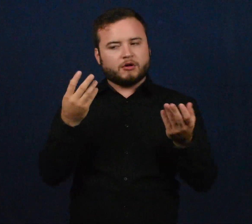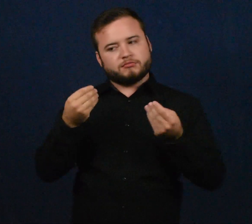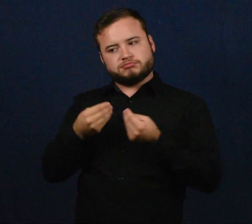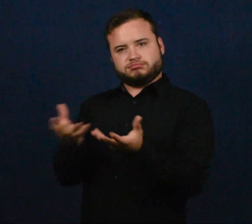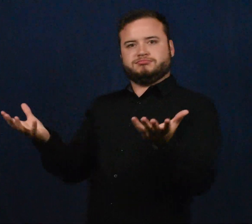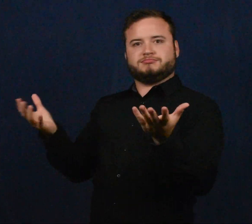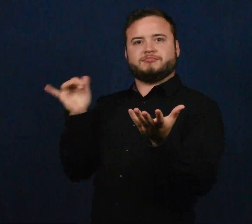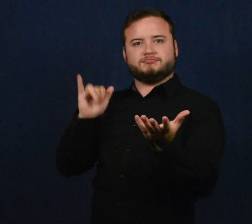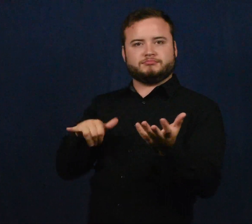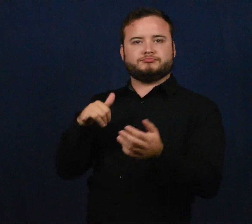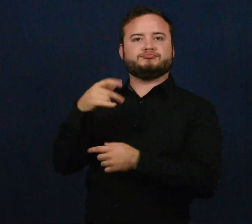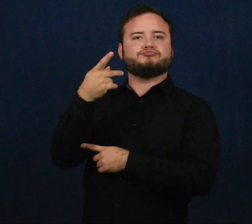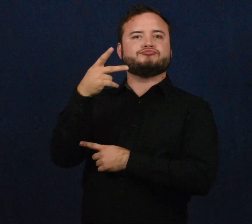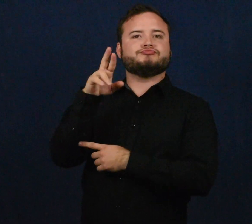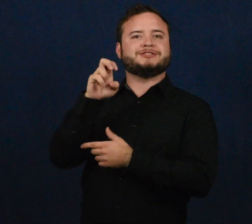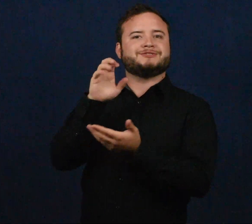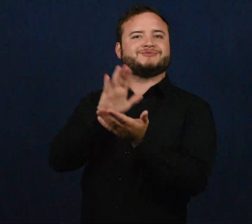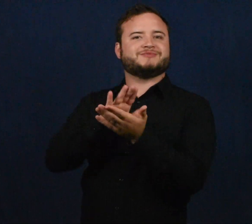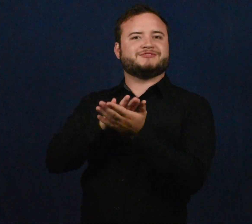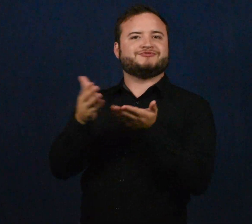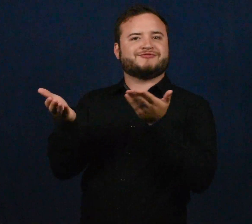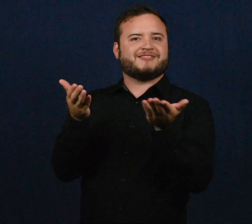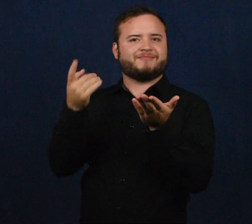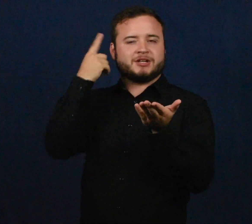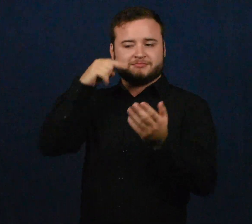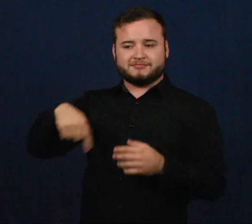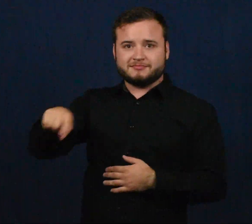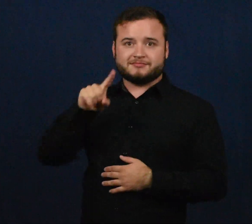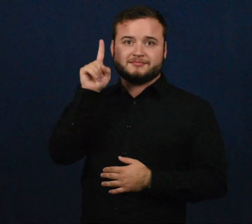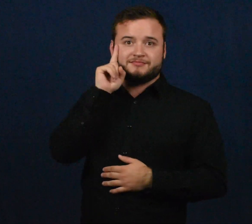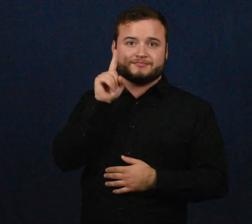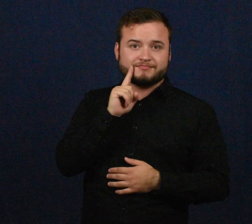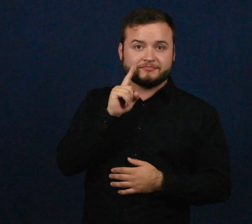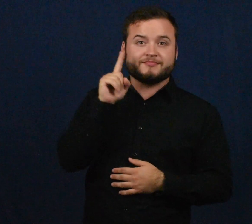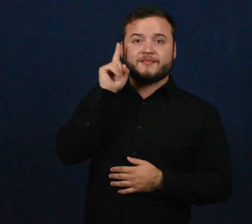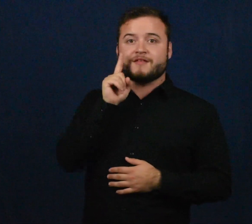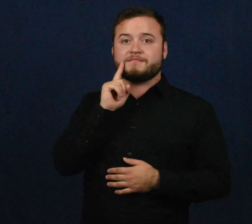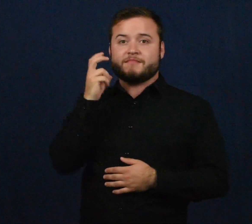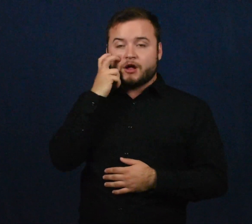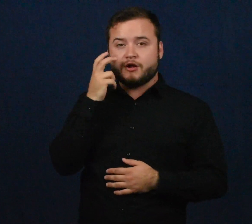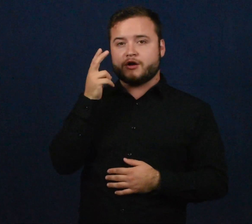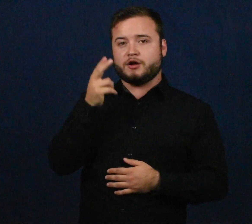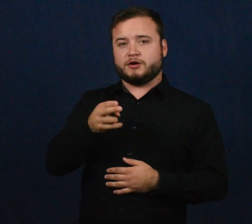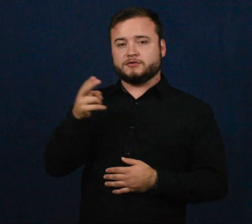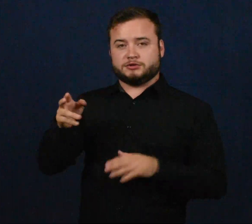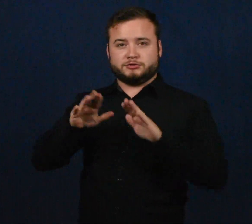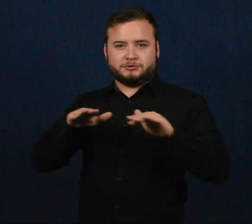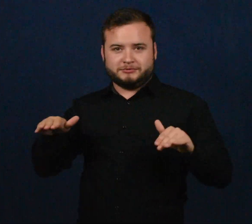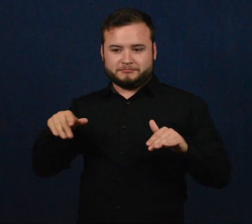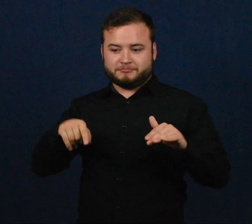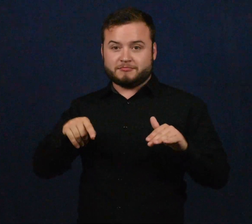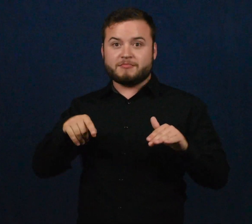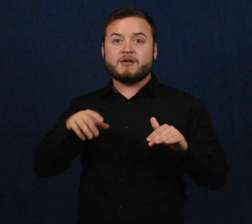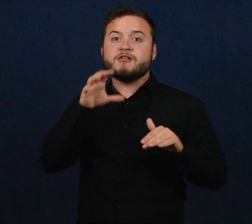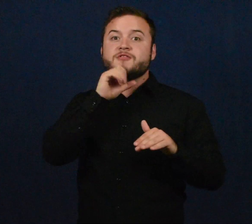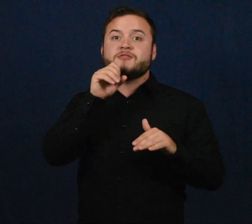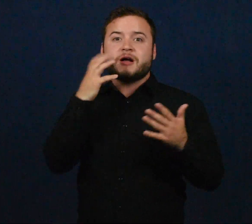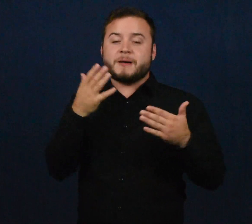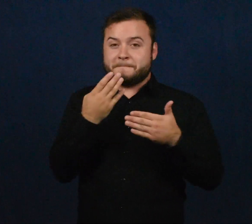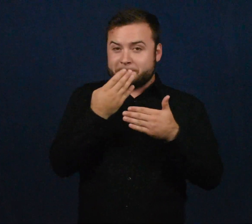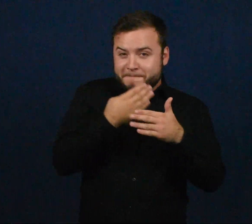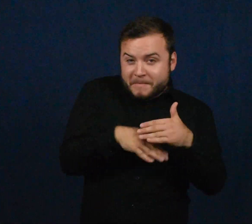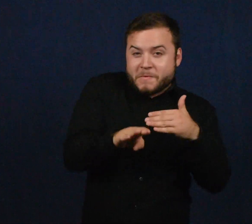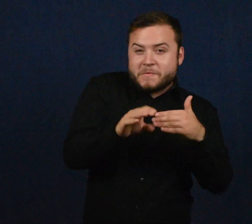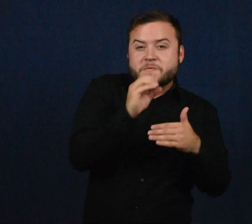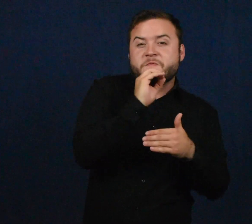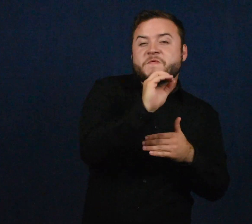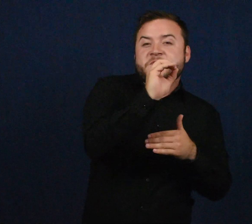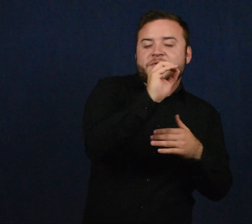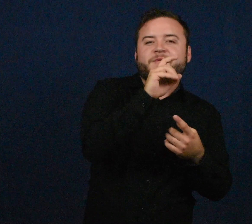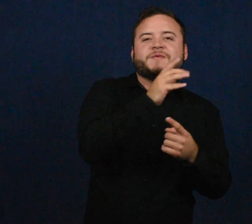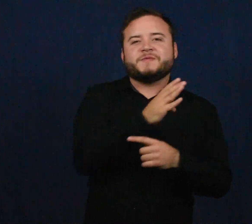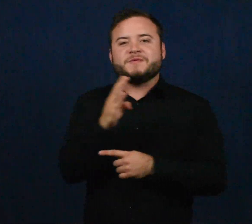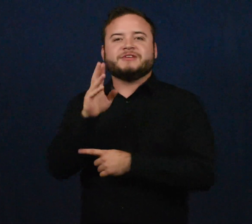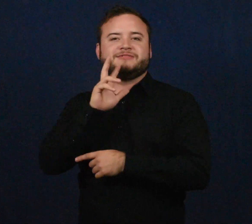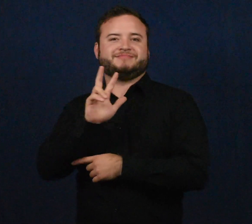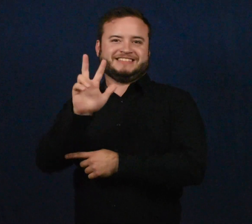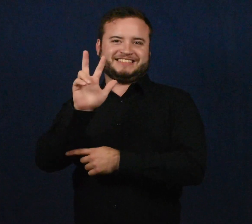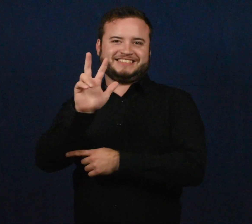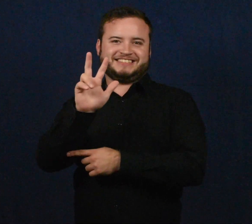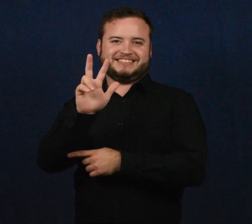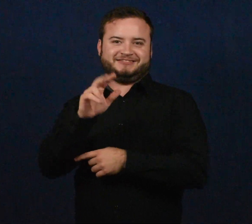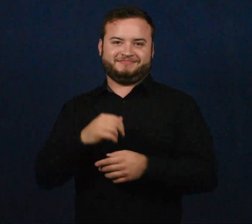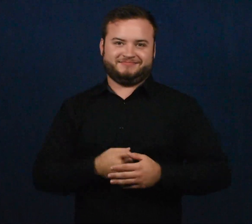for providing preschool services to deaf, deafblind, and hard of hearing children aged birth to three.